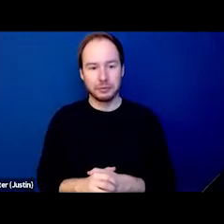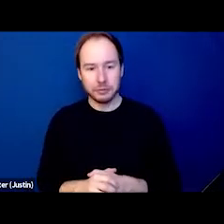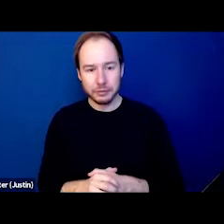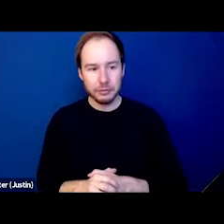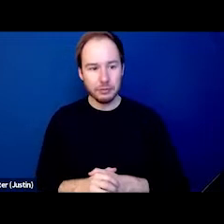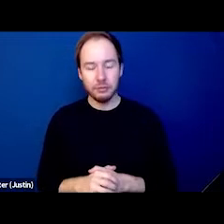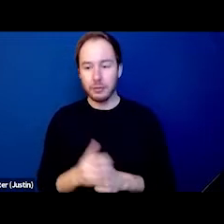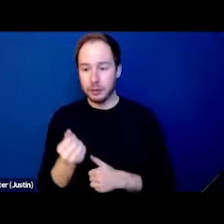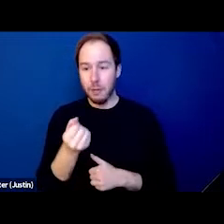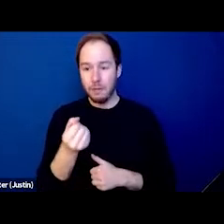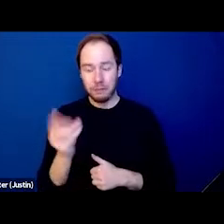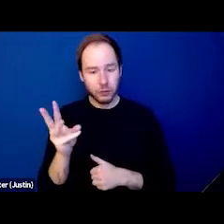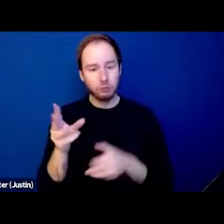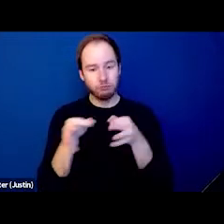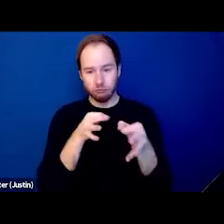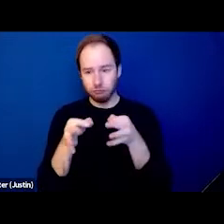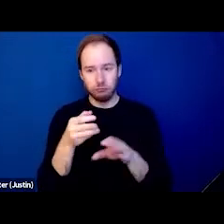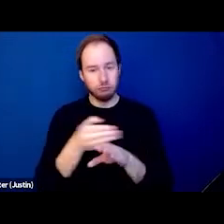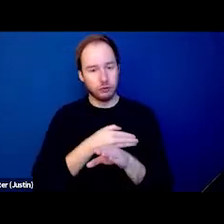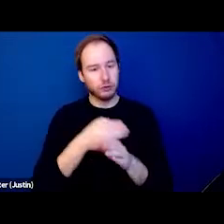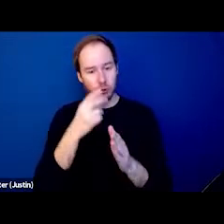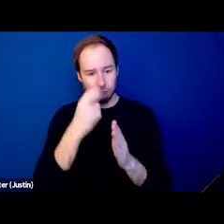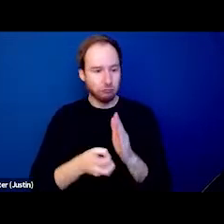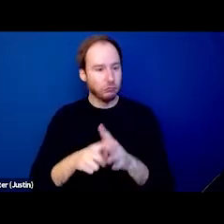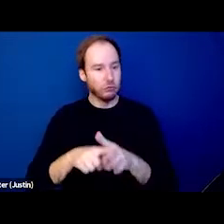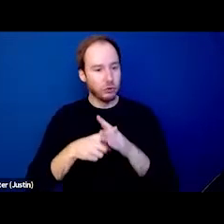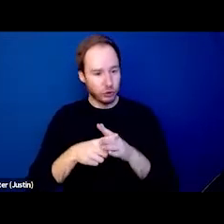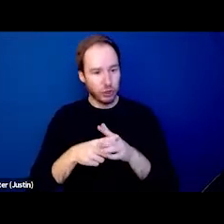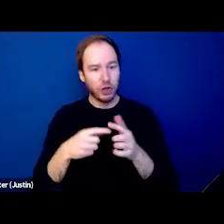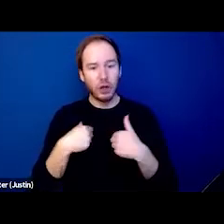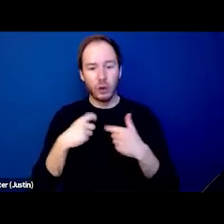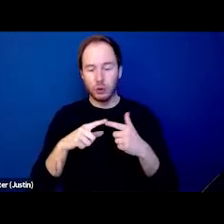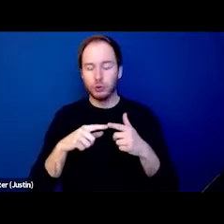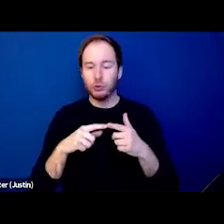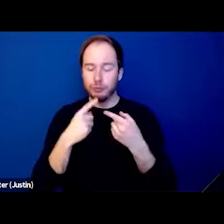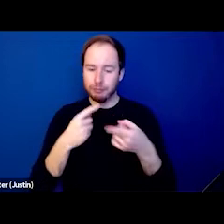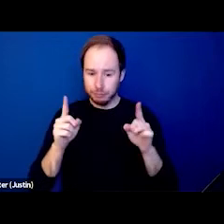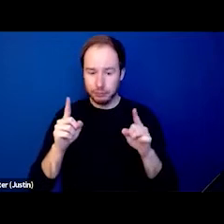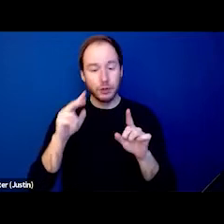Just a few housekeeping items before we begin. A quick disclaimer, the views, opinions and content